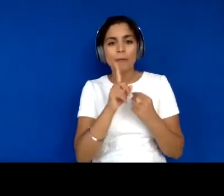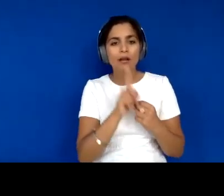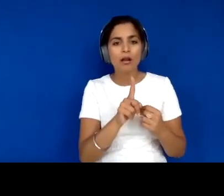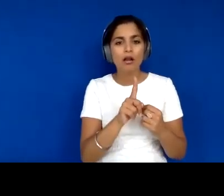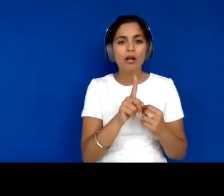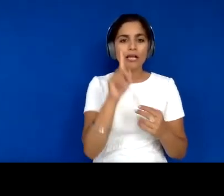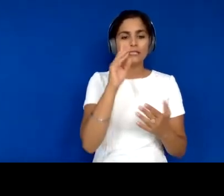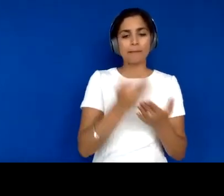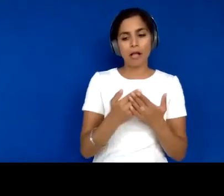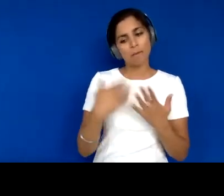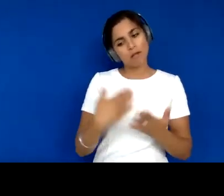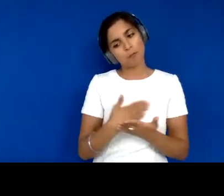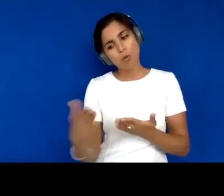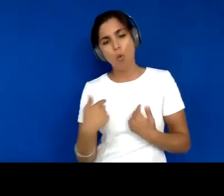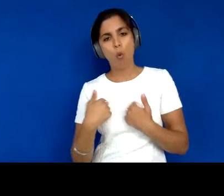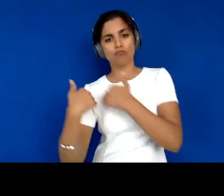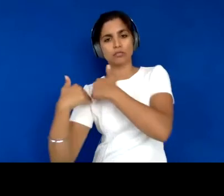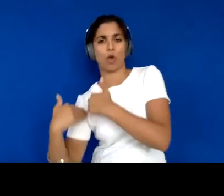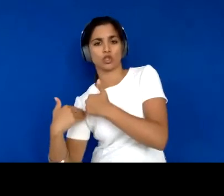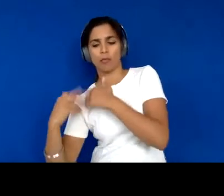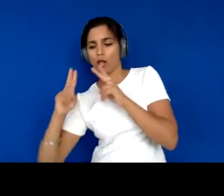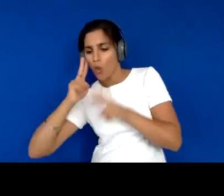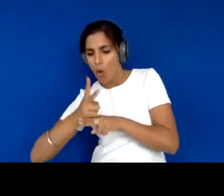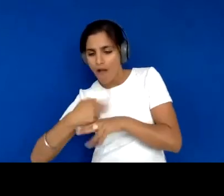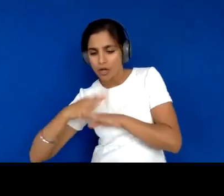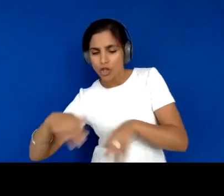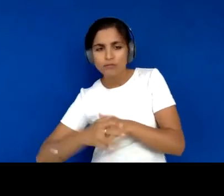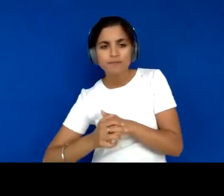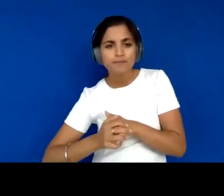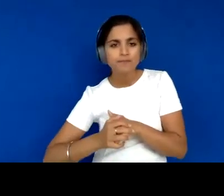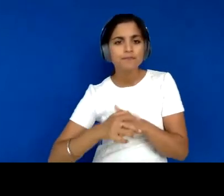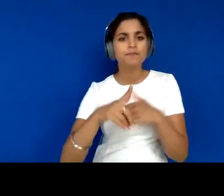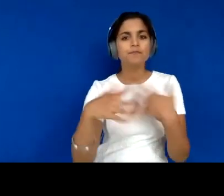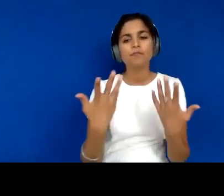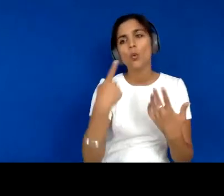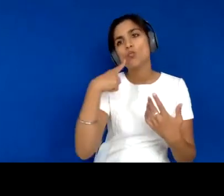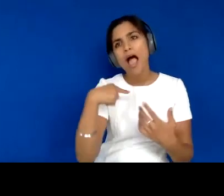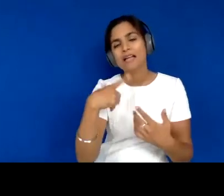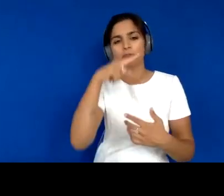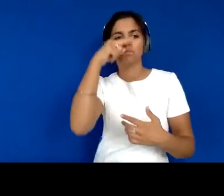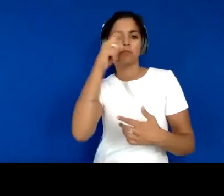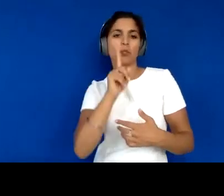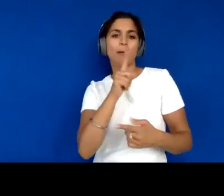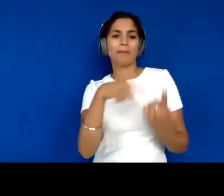bourgeois and white or whiter women prefer his class and social positions of